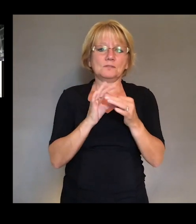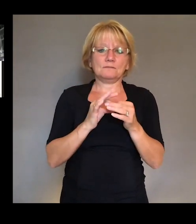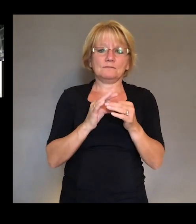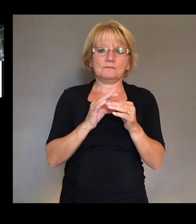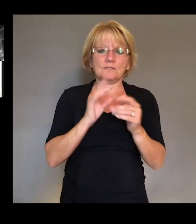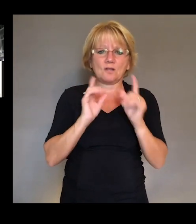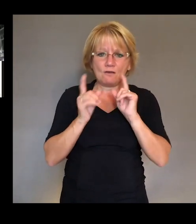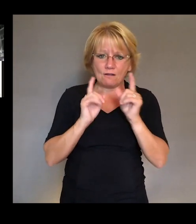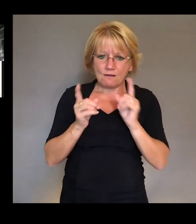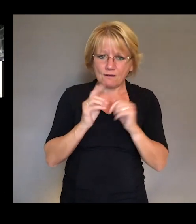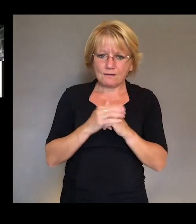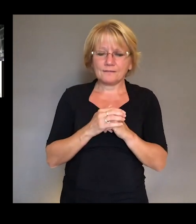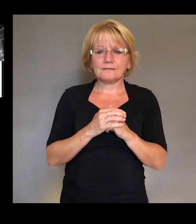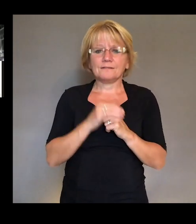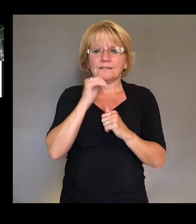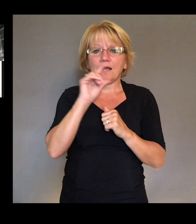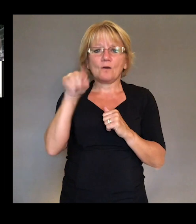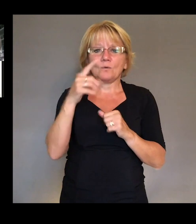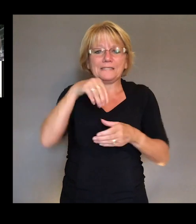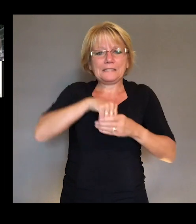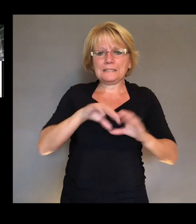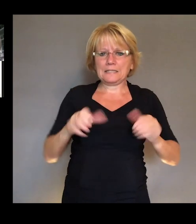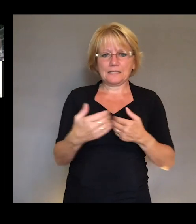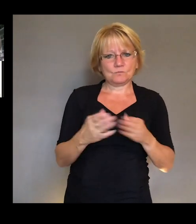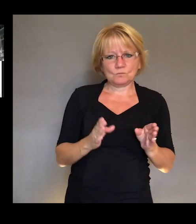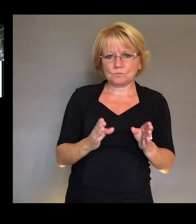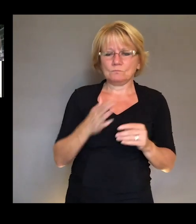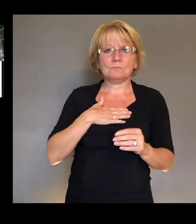as opposed to keeping discussions just in the classroom.